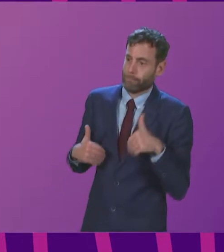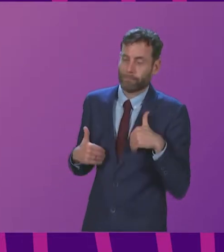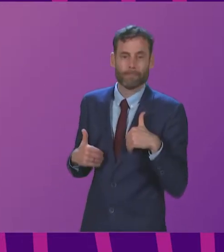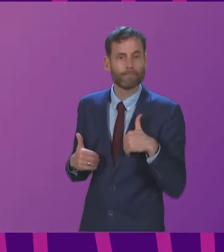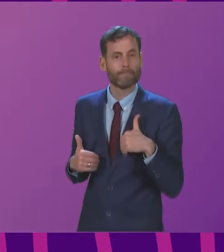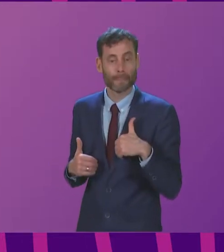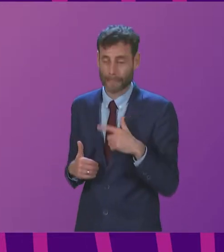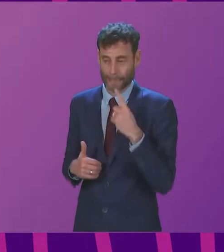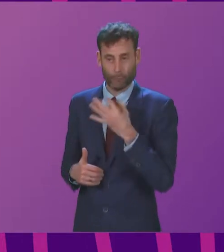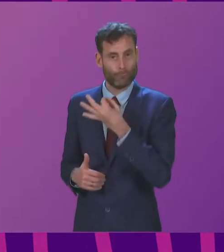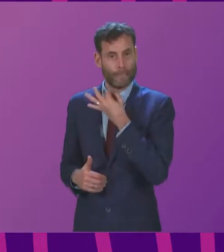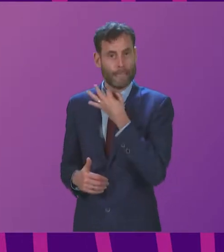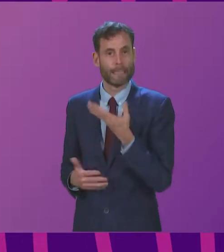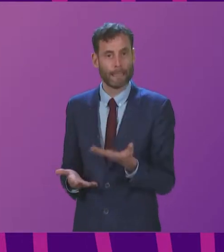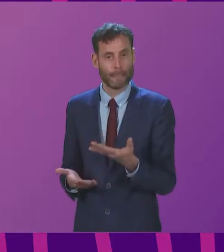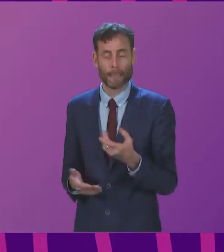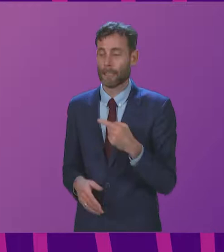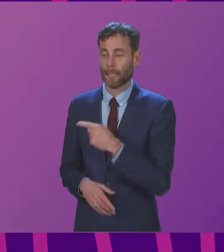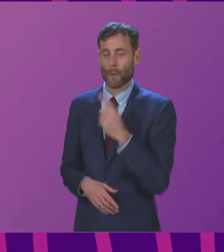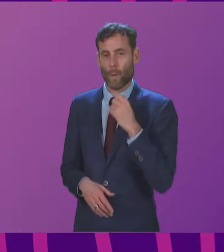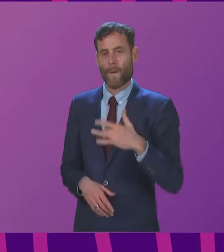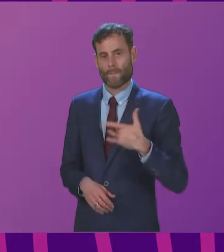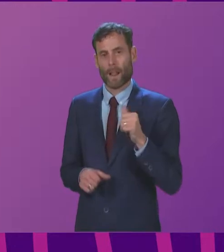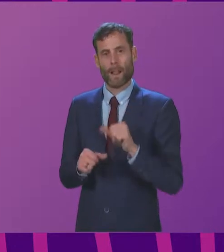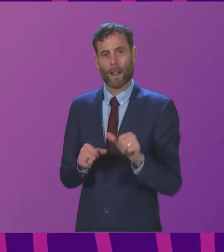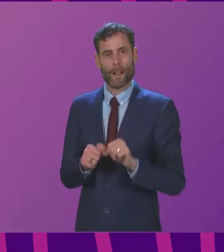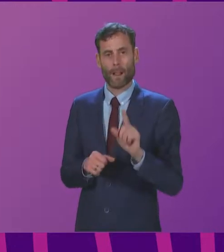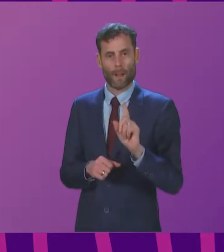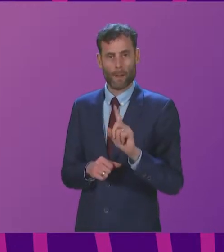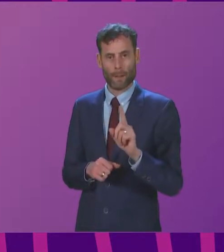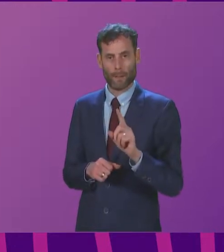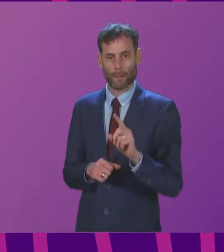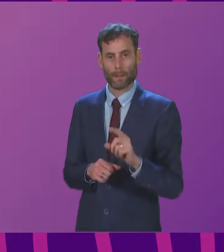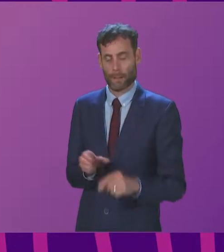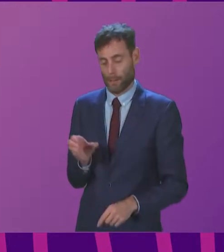and that they would feel safer if the vaccination certification scheme was extended.